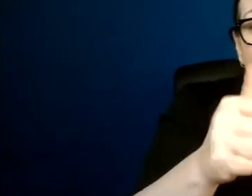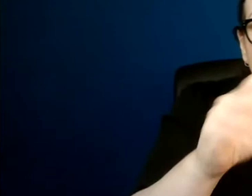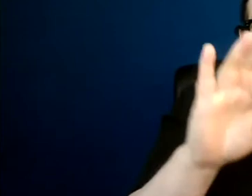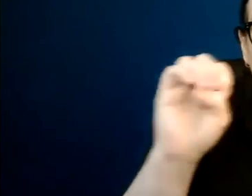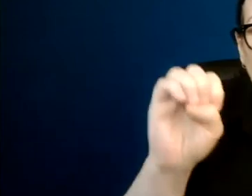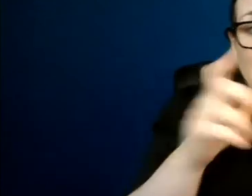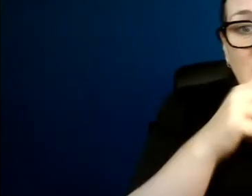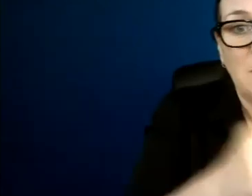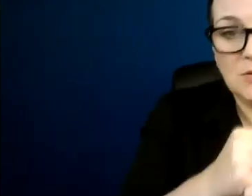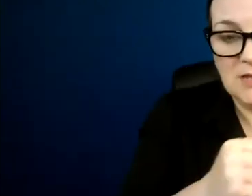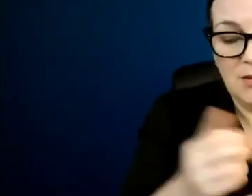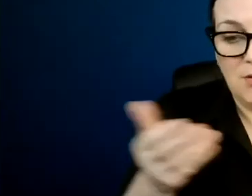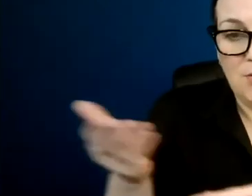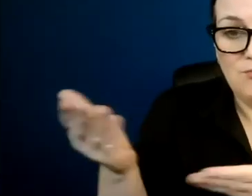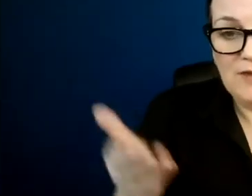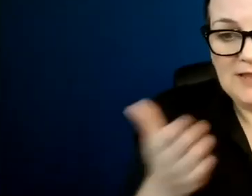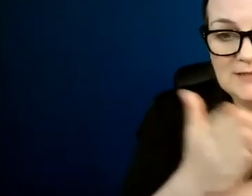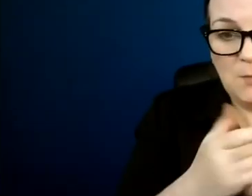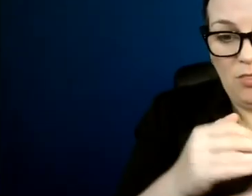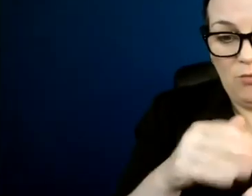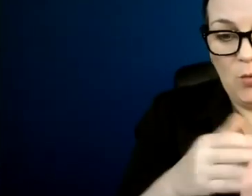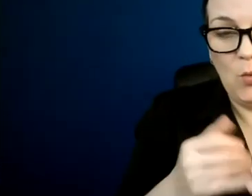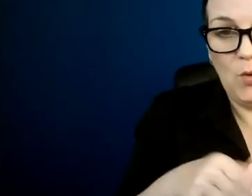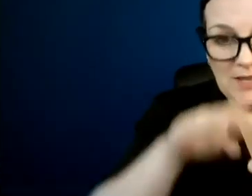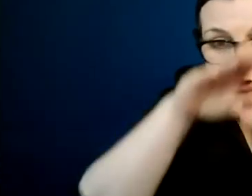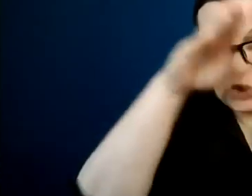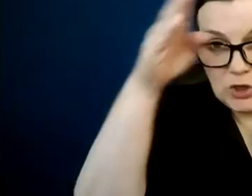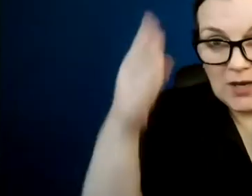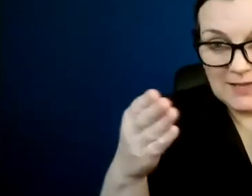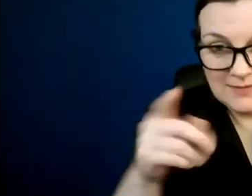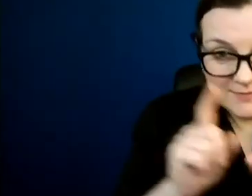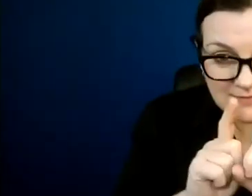bringing someone through the tunnel and staying with them. I think that's really pertinent.